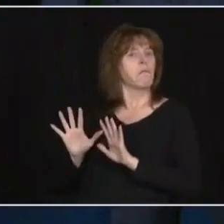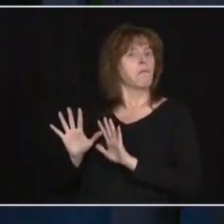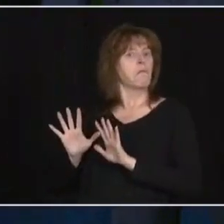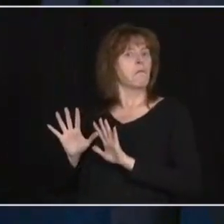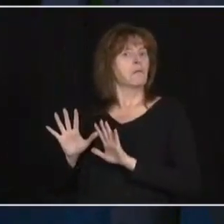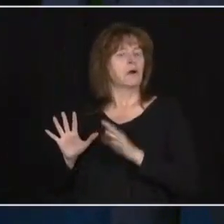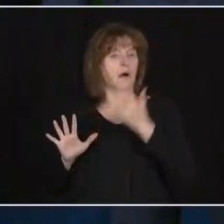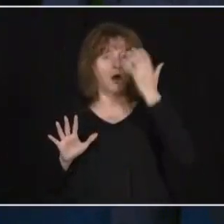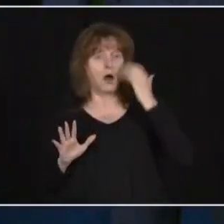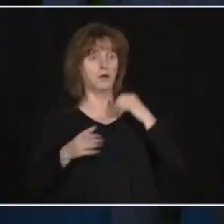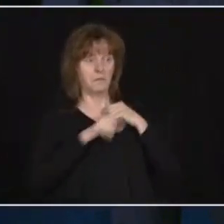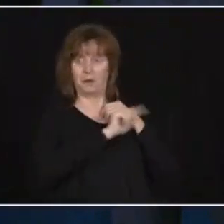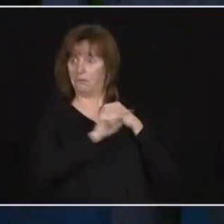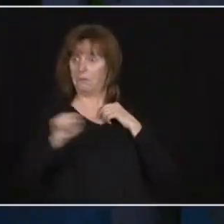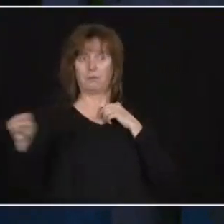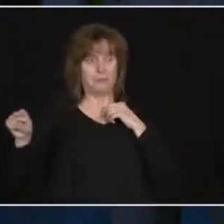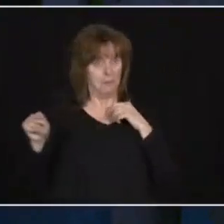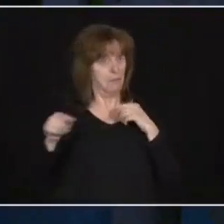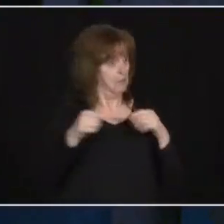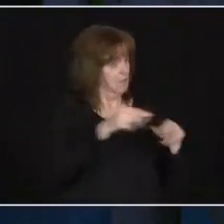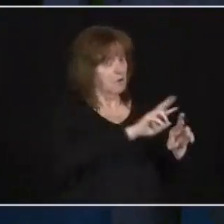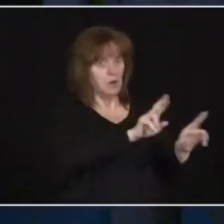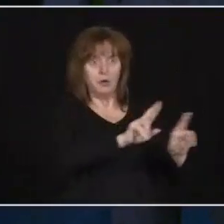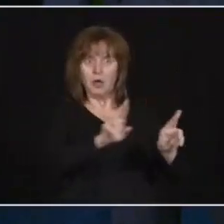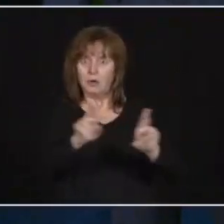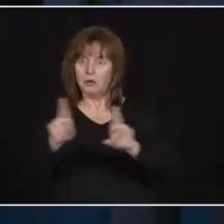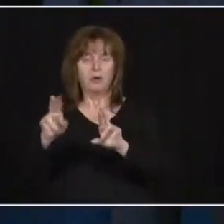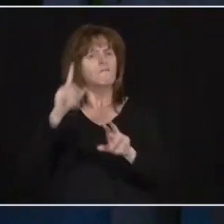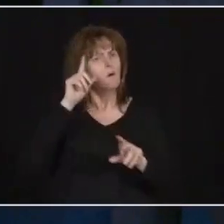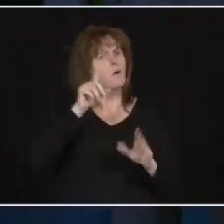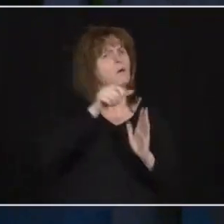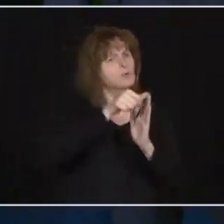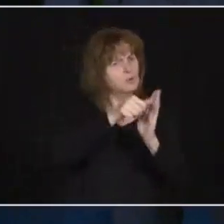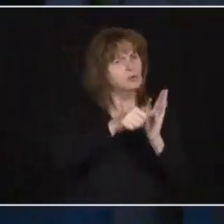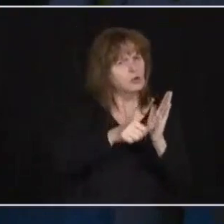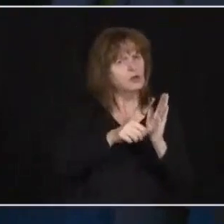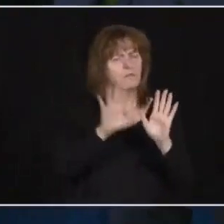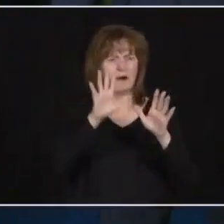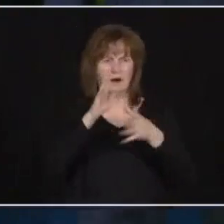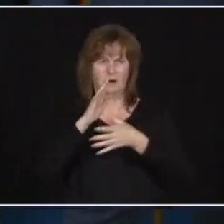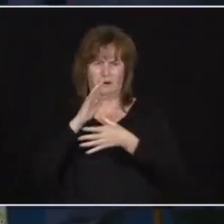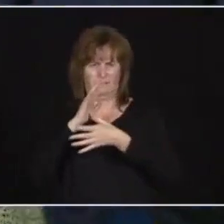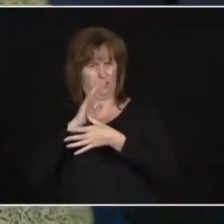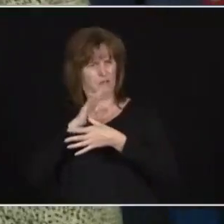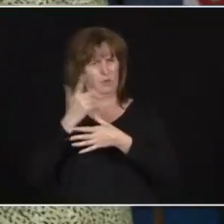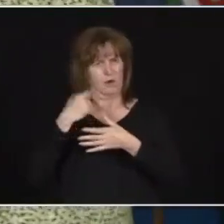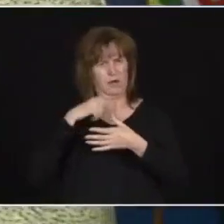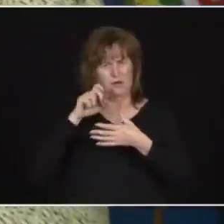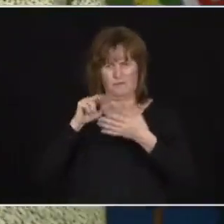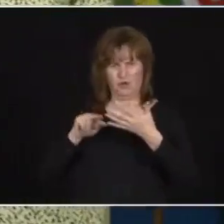have ample space in many of our hospitals to be able to start these surgeries once all of those other